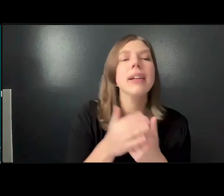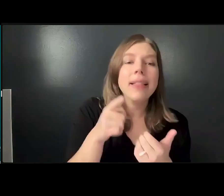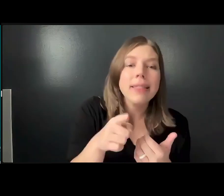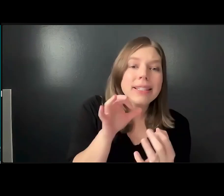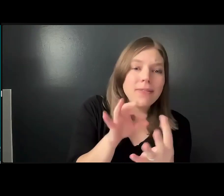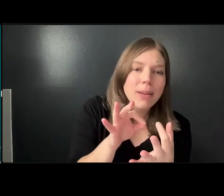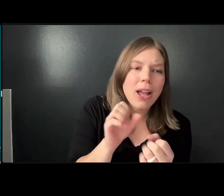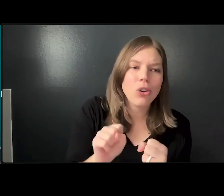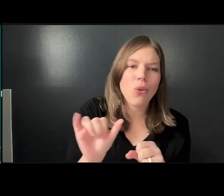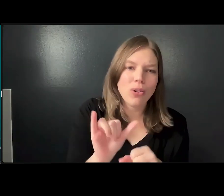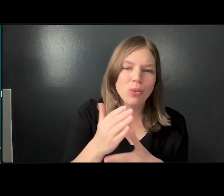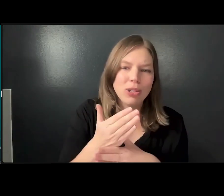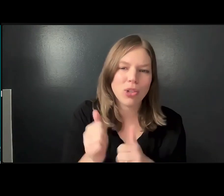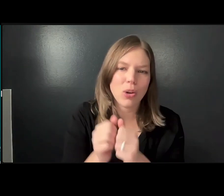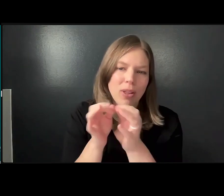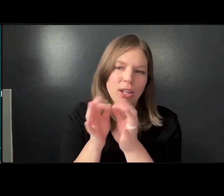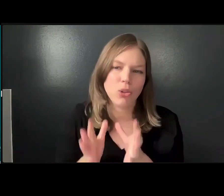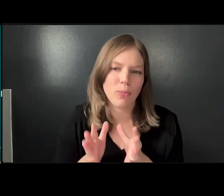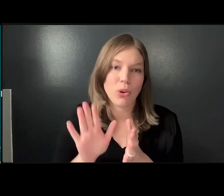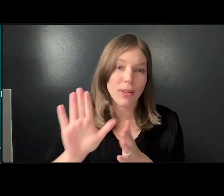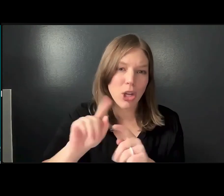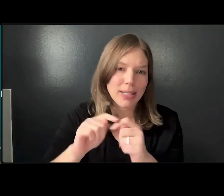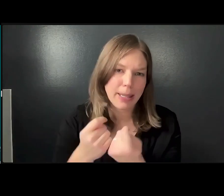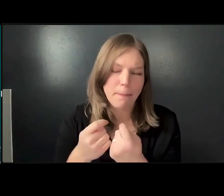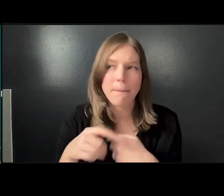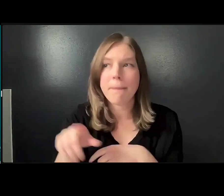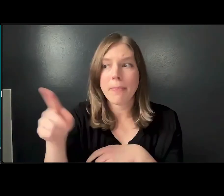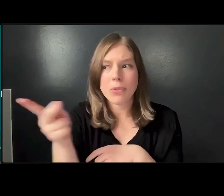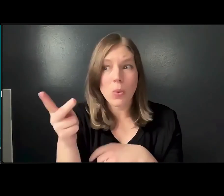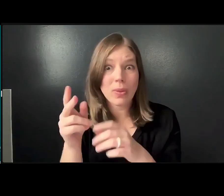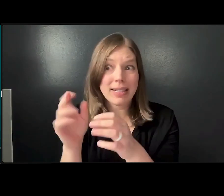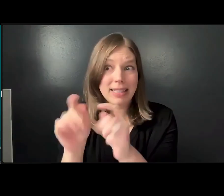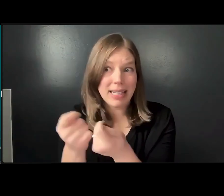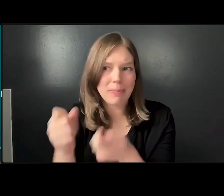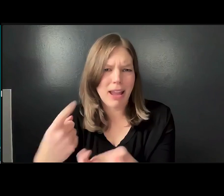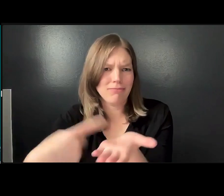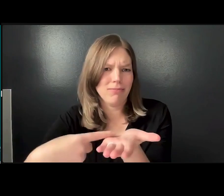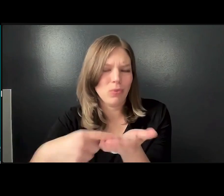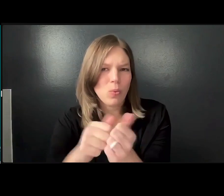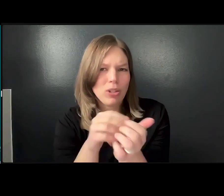this information could be helpful to share with the interpreter team so they can explore, directly